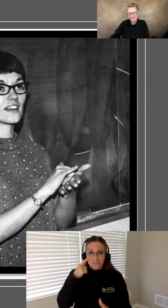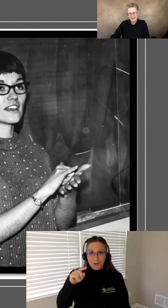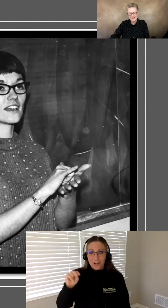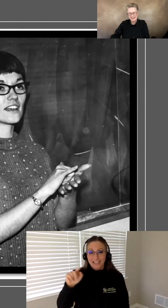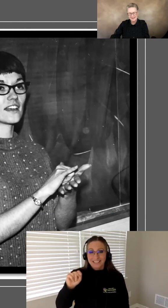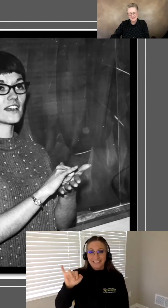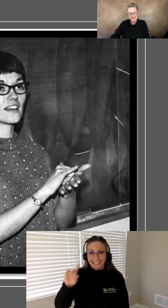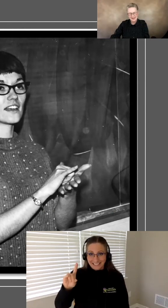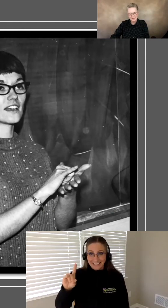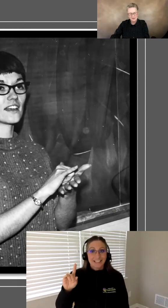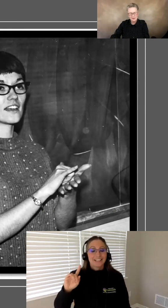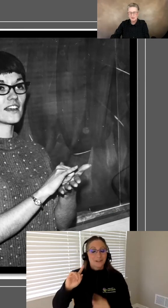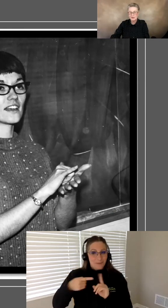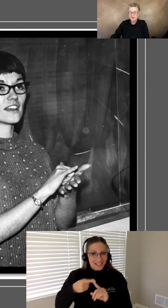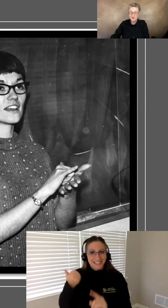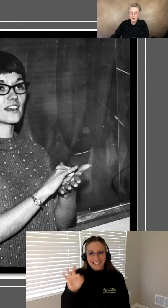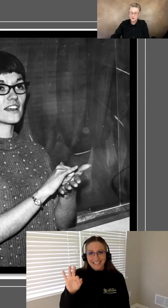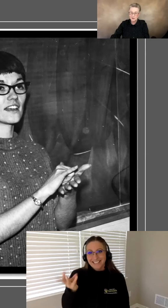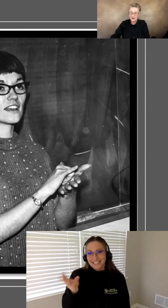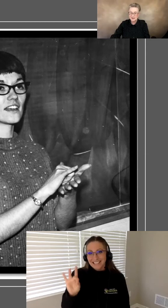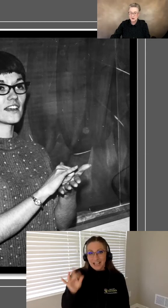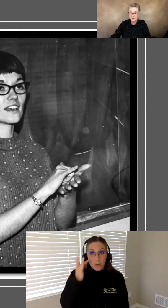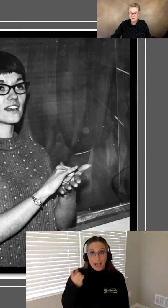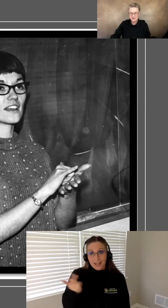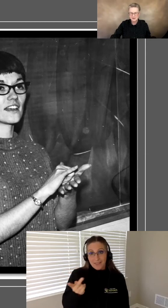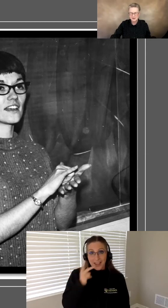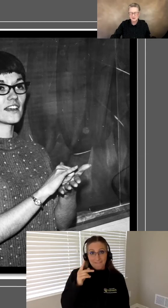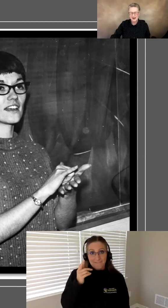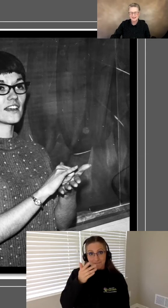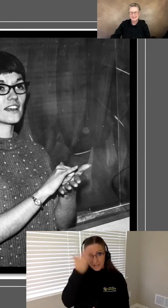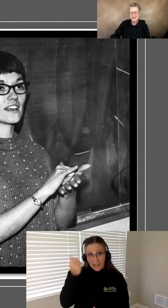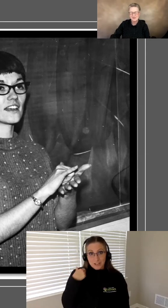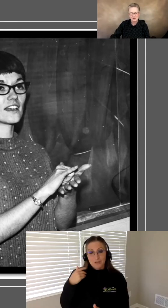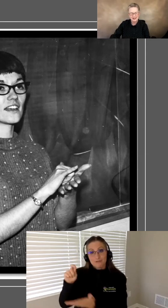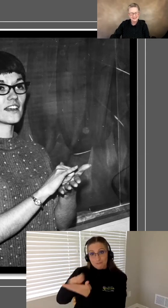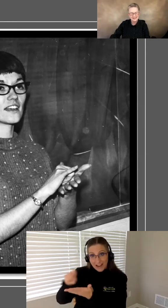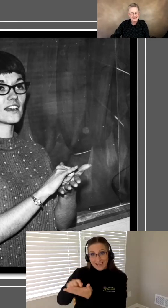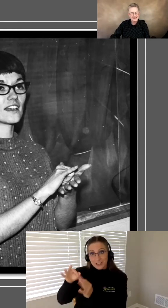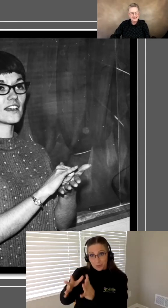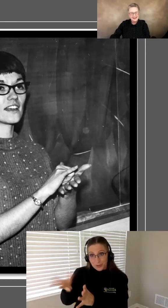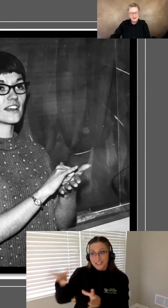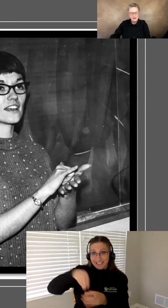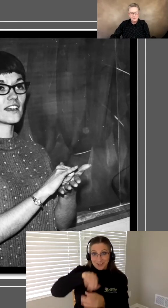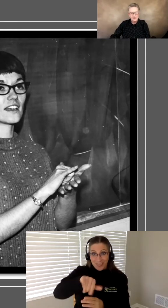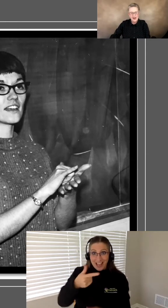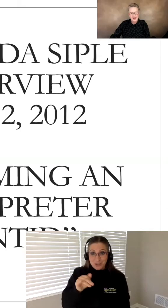1968, because they forgot to write interpreters into the grant, isn't that funny, then